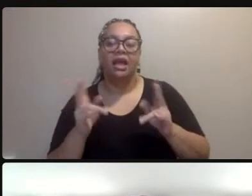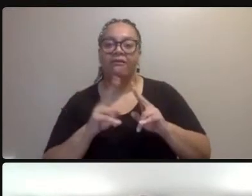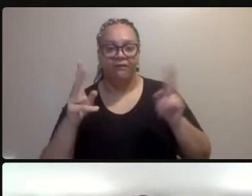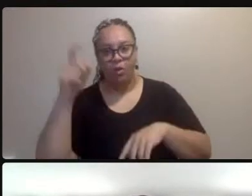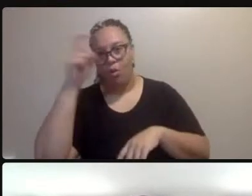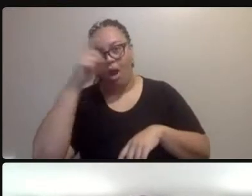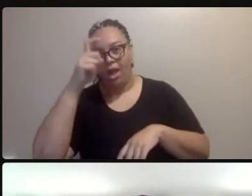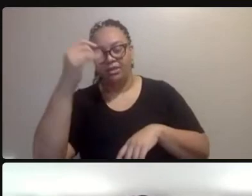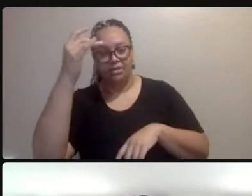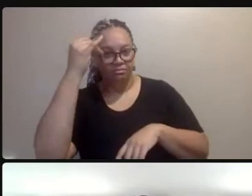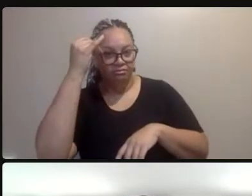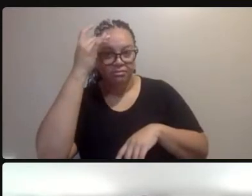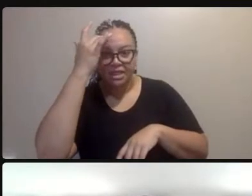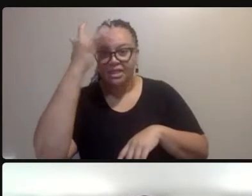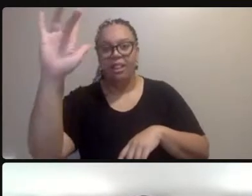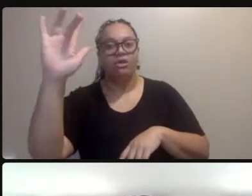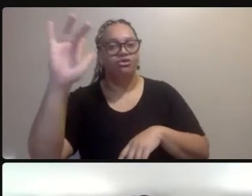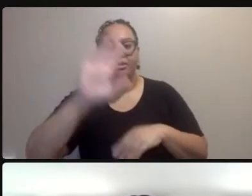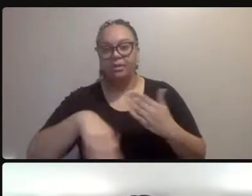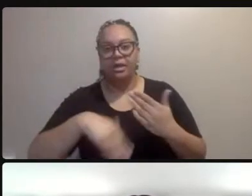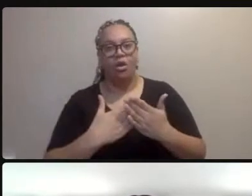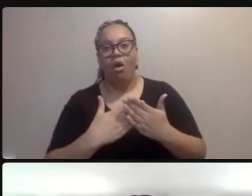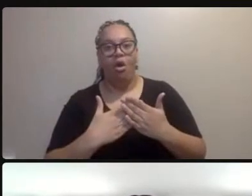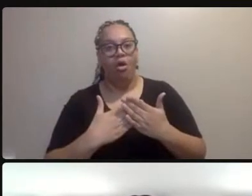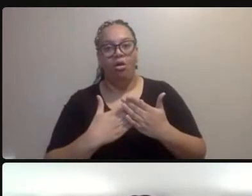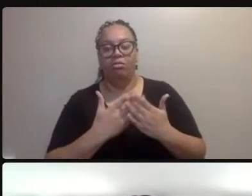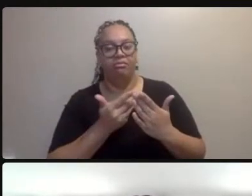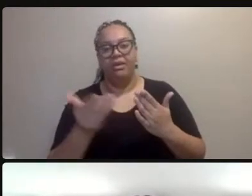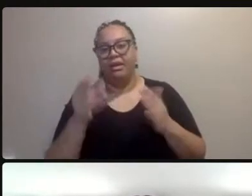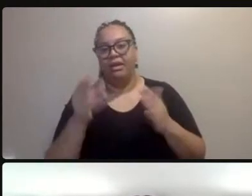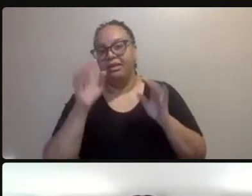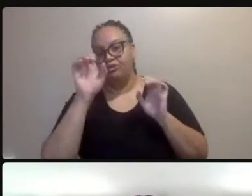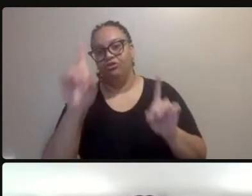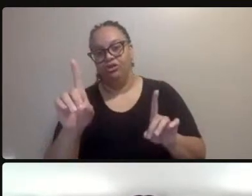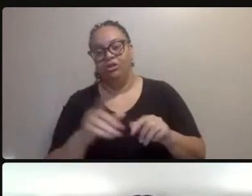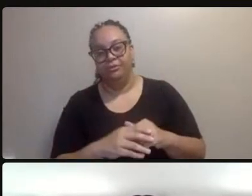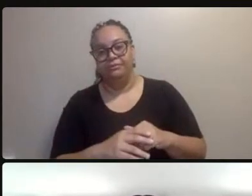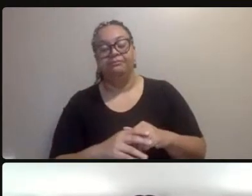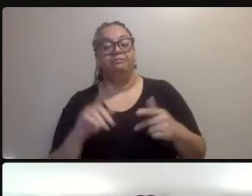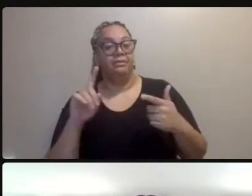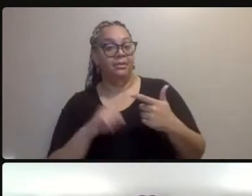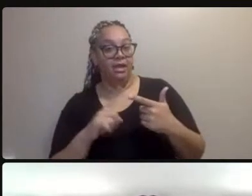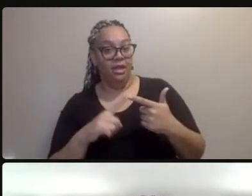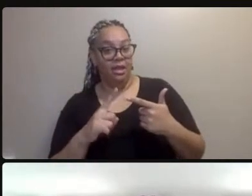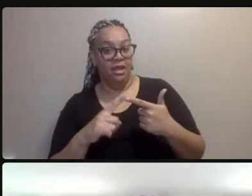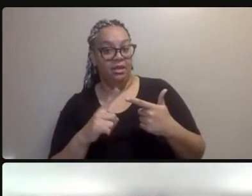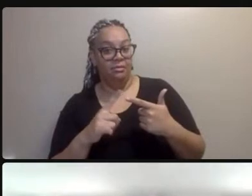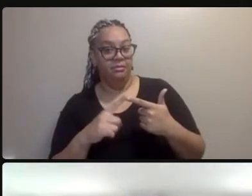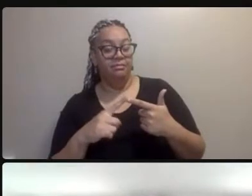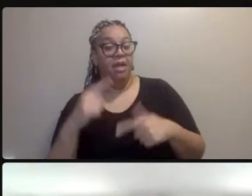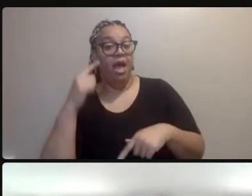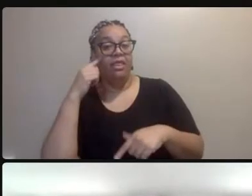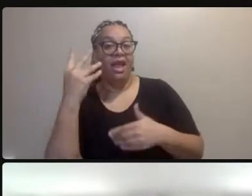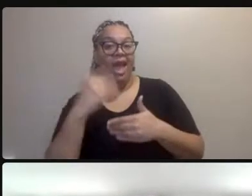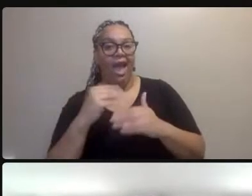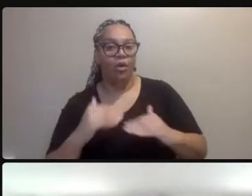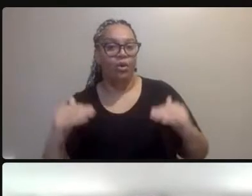KAISER AND SHE'S A STRONG